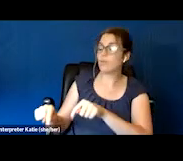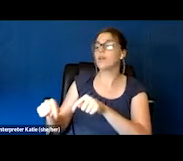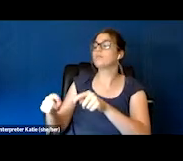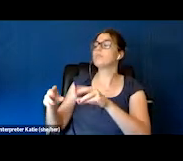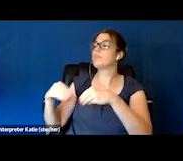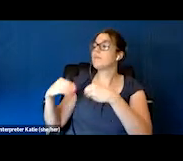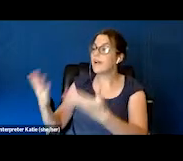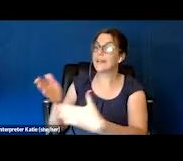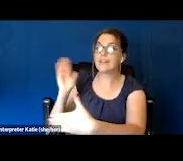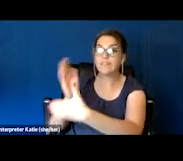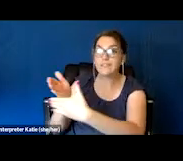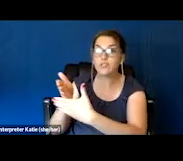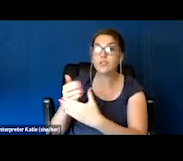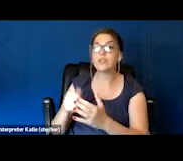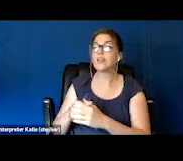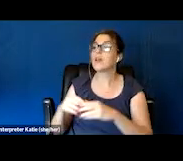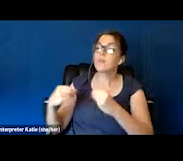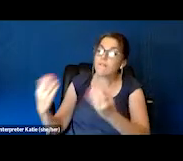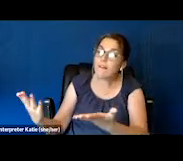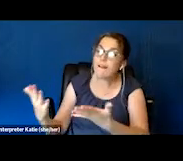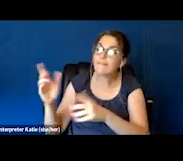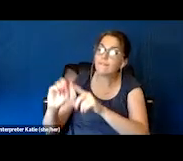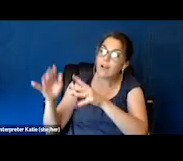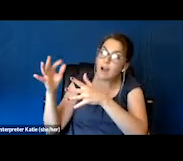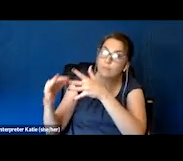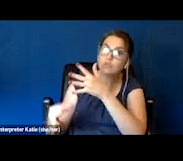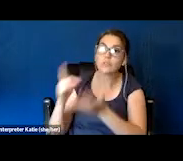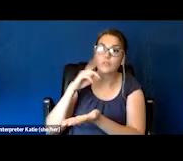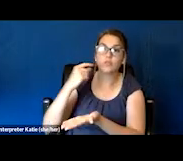for additional treatment options, next slide.